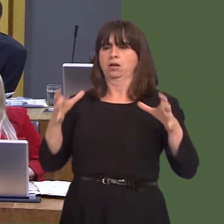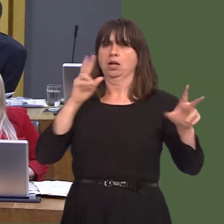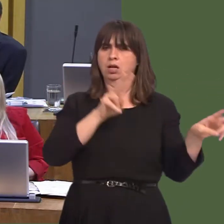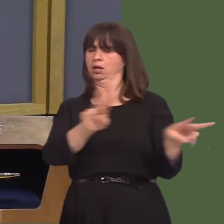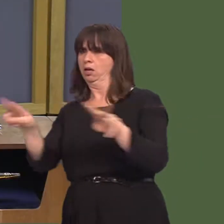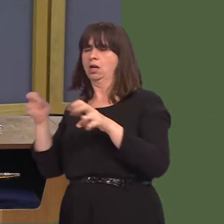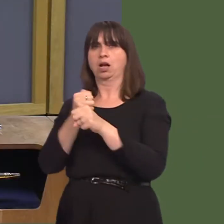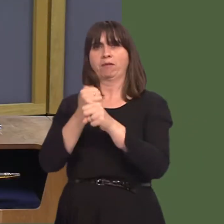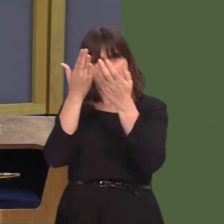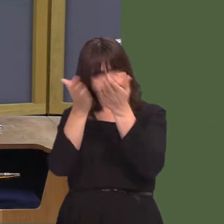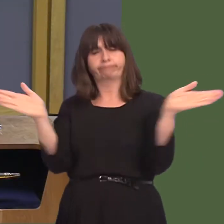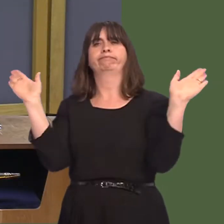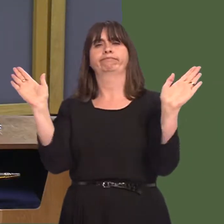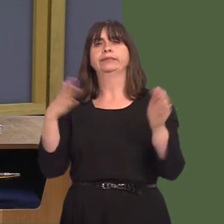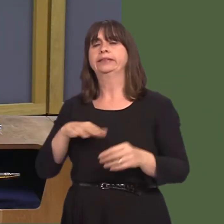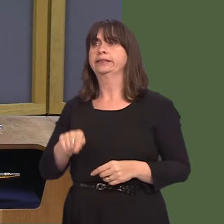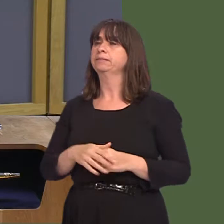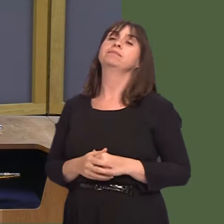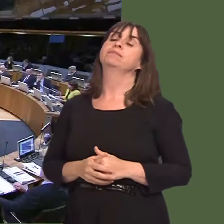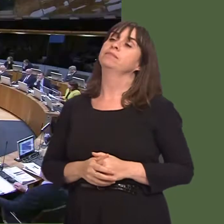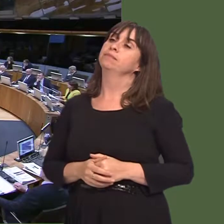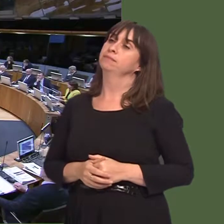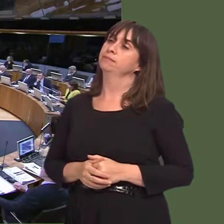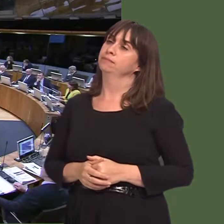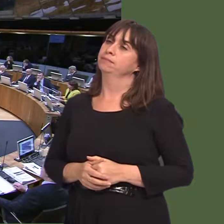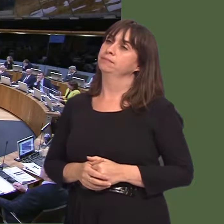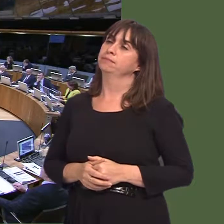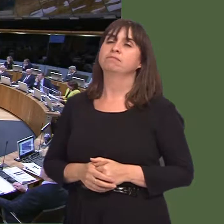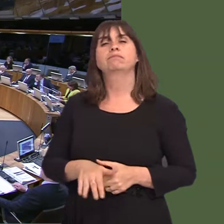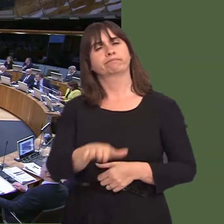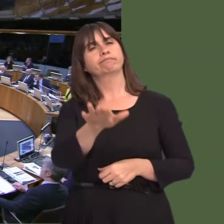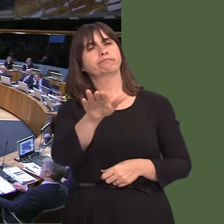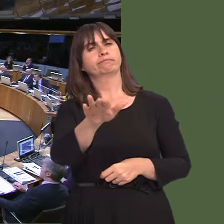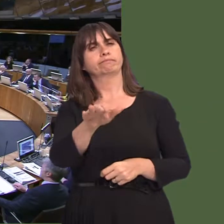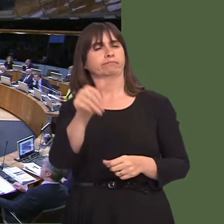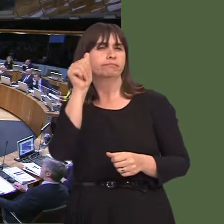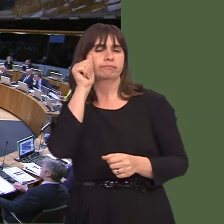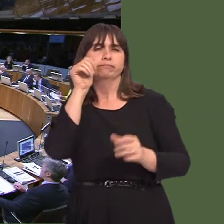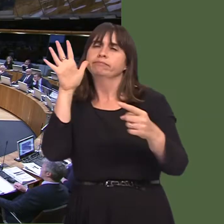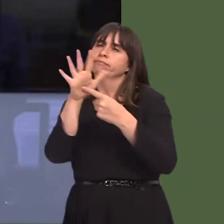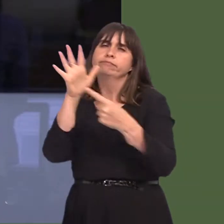Janet Finch-Saunders AM: Of course, First Minister, access to the internet and, indeed,